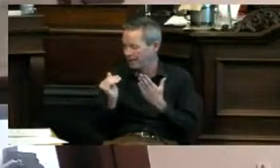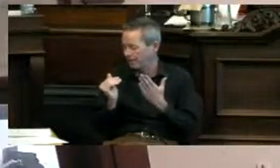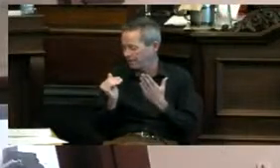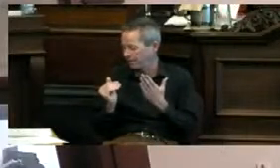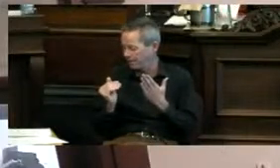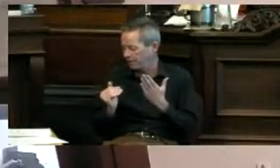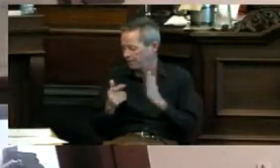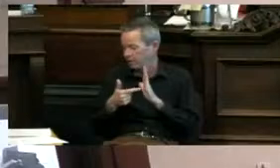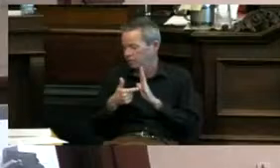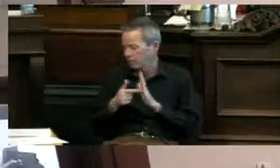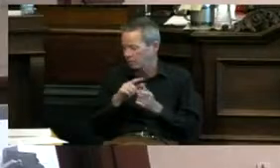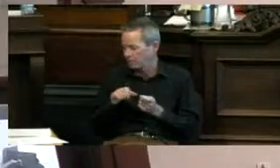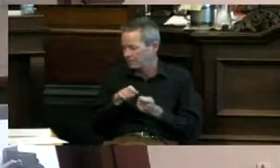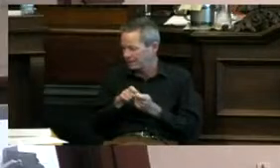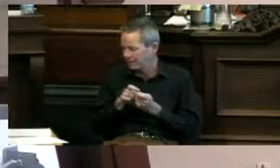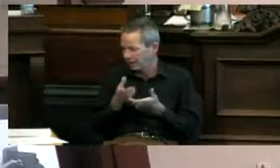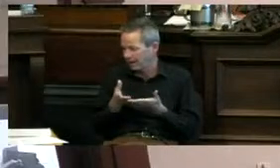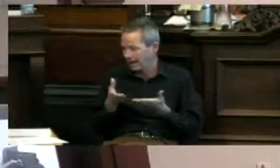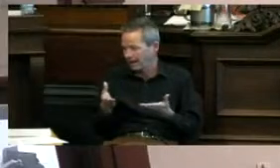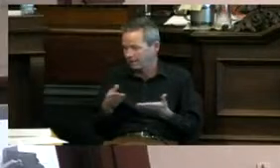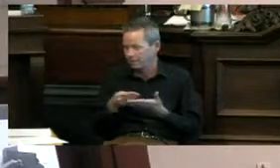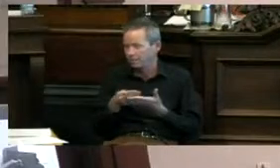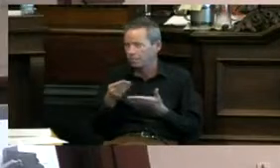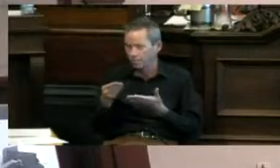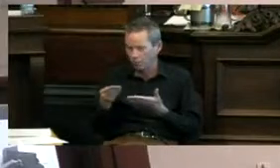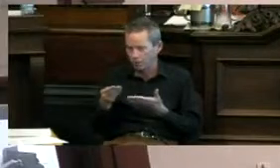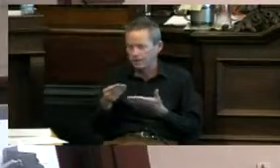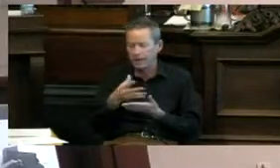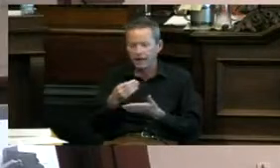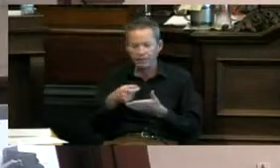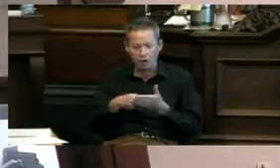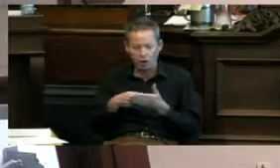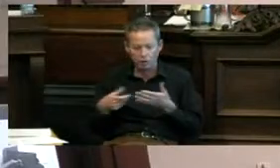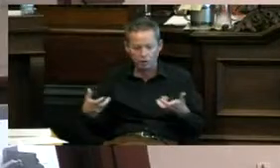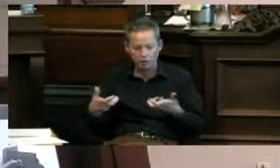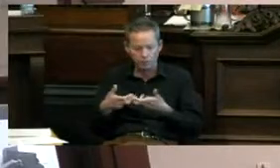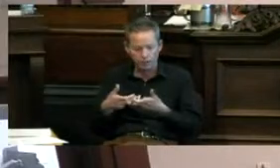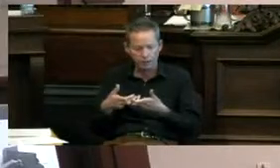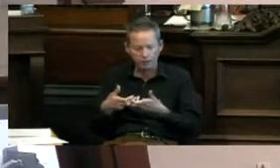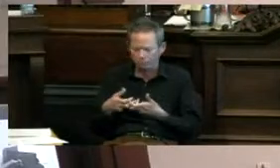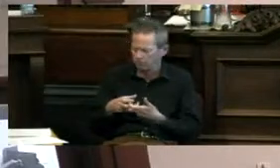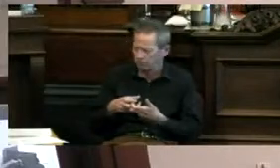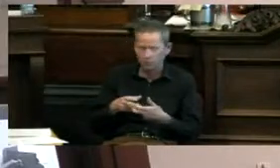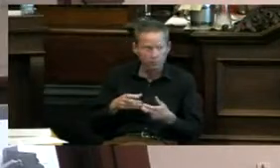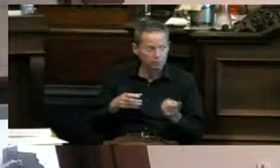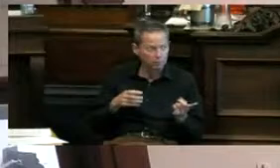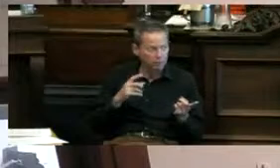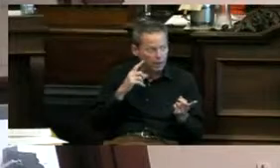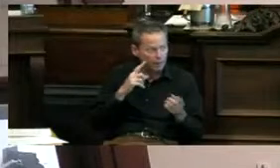Martin. Yes. Could you in writing provide an itemized breakdown to just show this